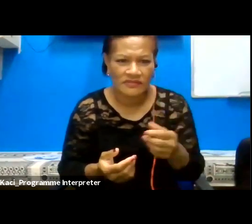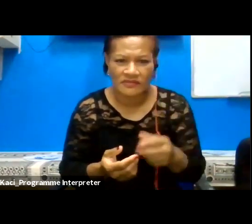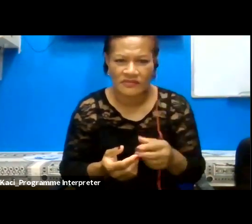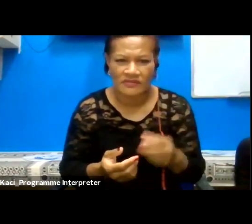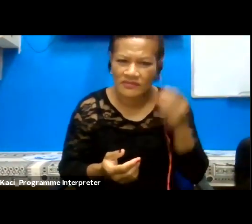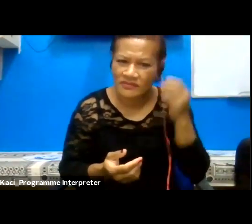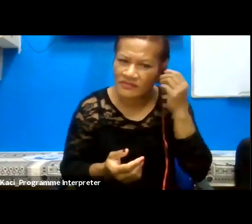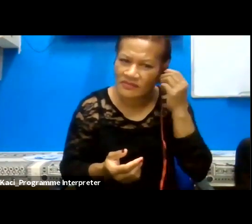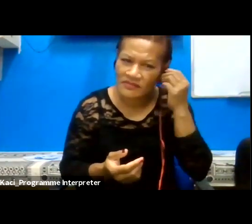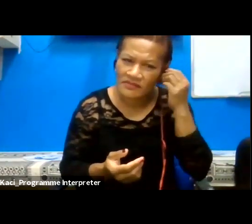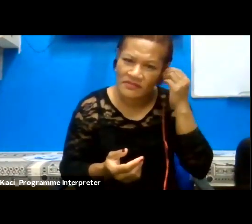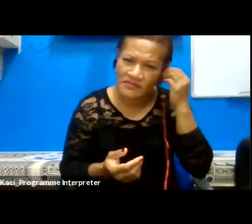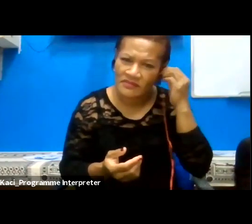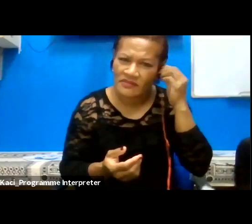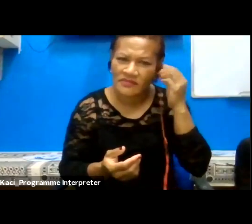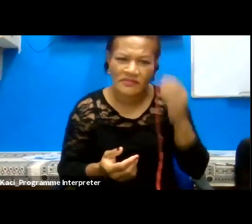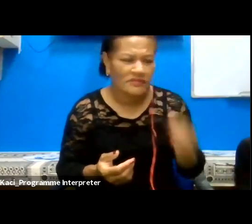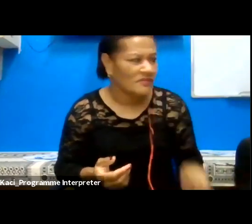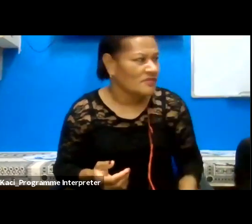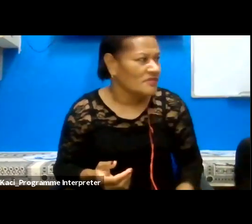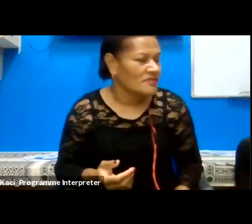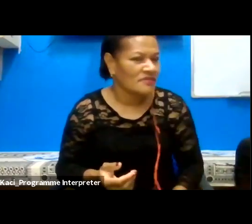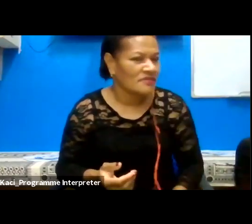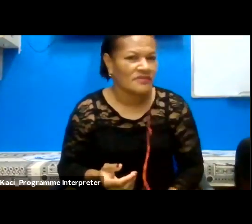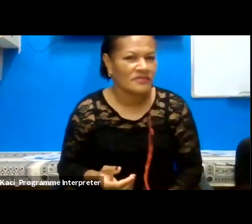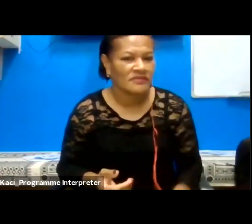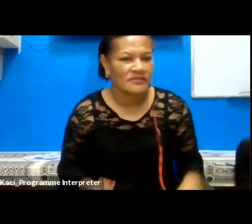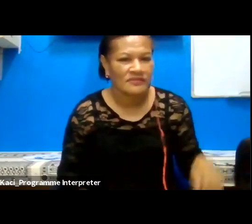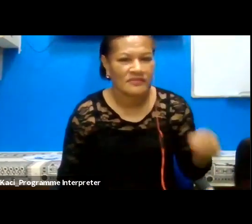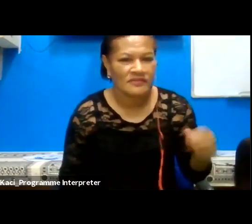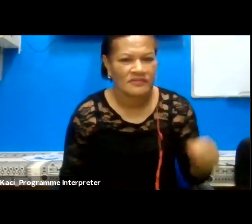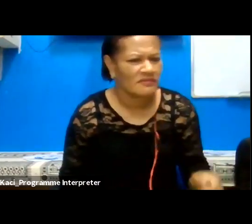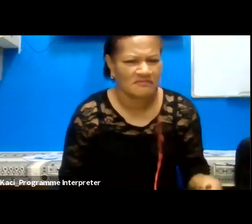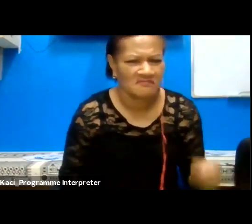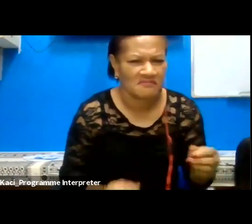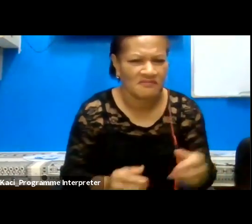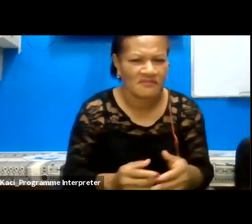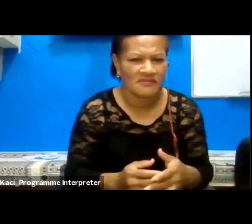parents who are hearing impaired parents